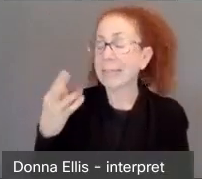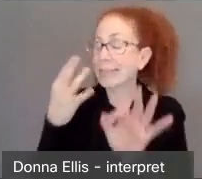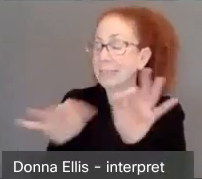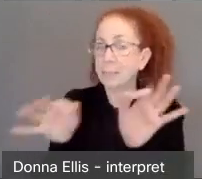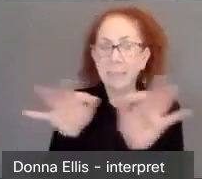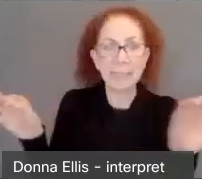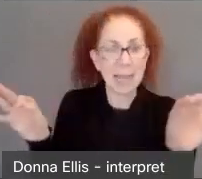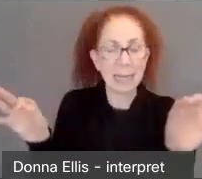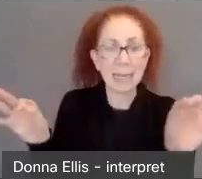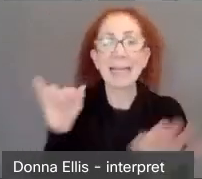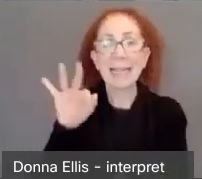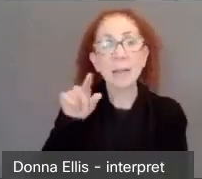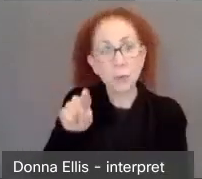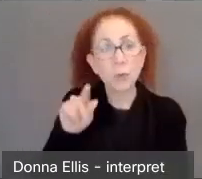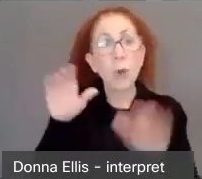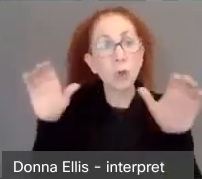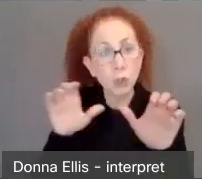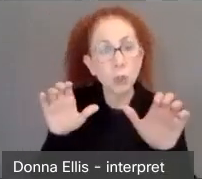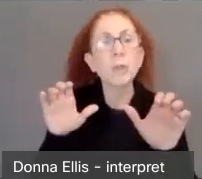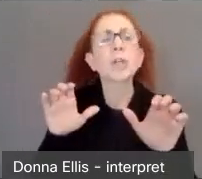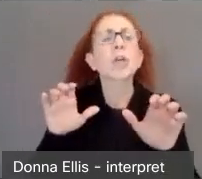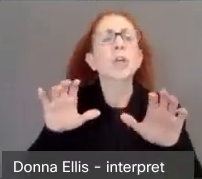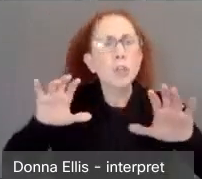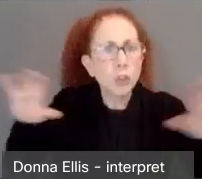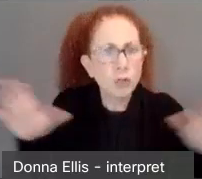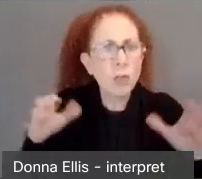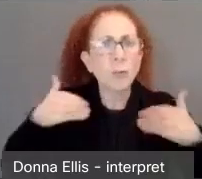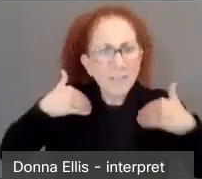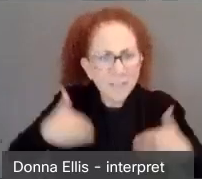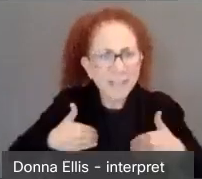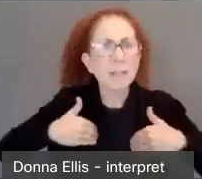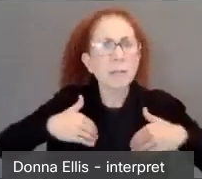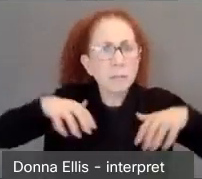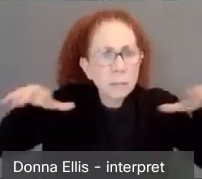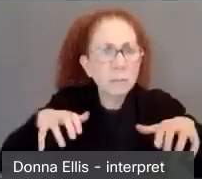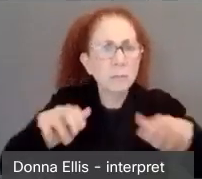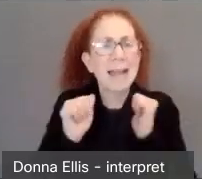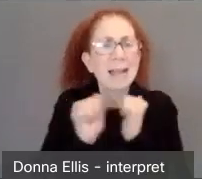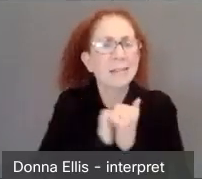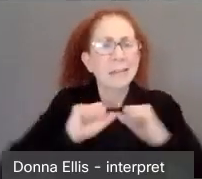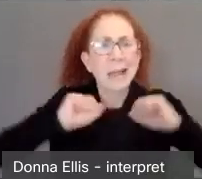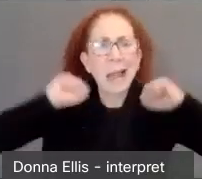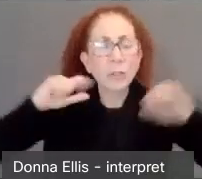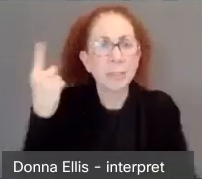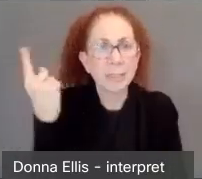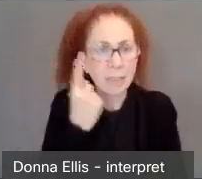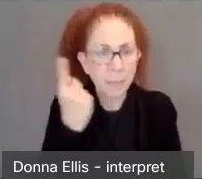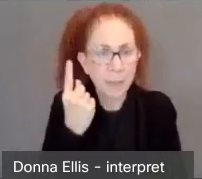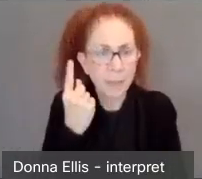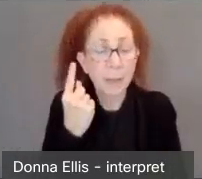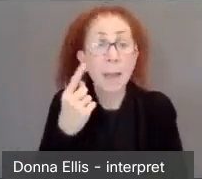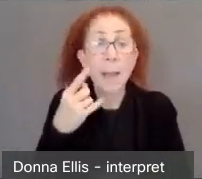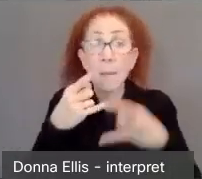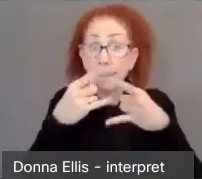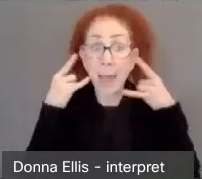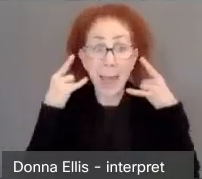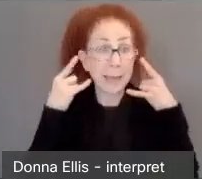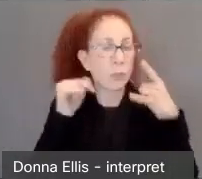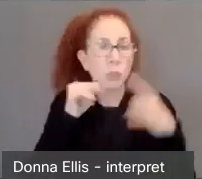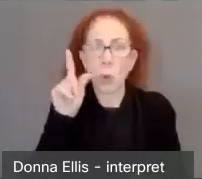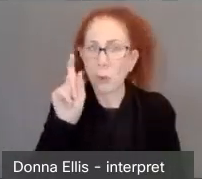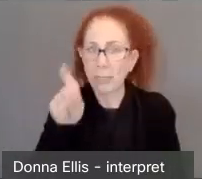if you're doing strenuous physical exertion or exercising, that mask wearing is no longer required.